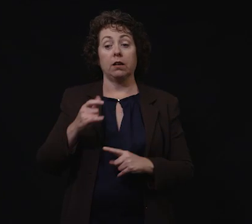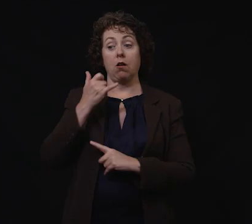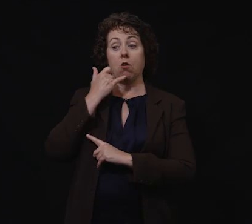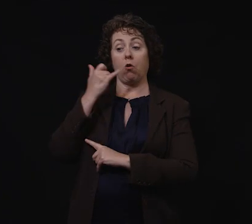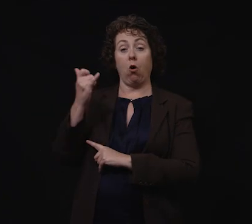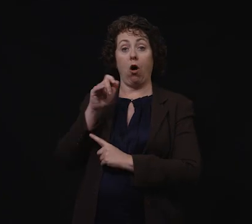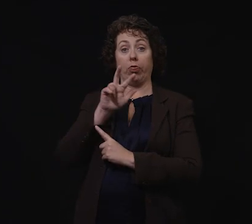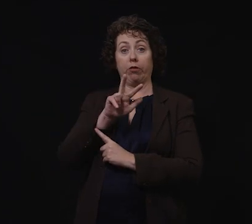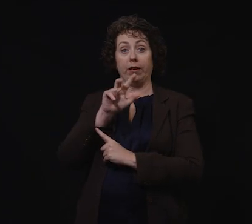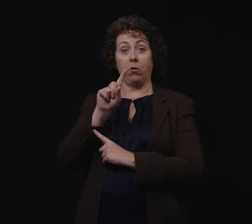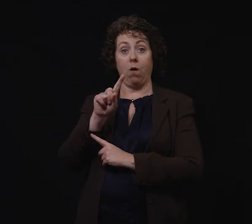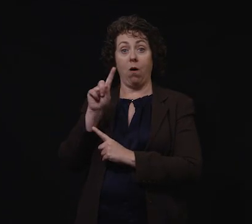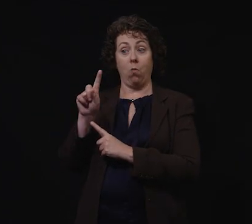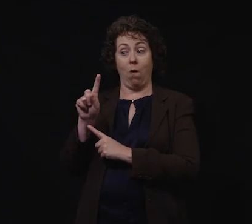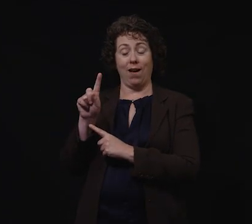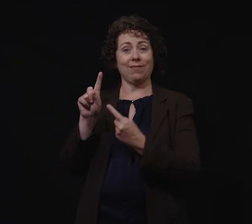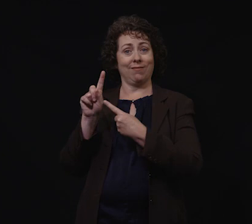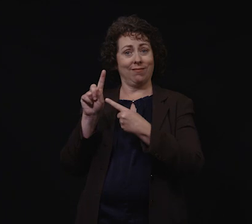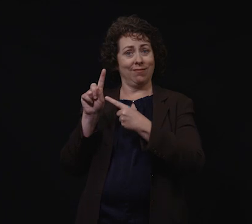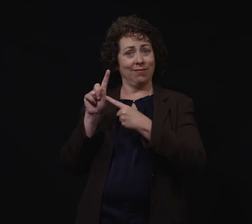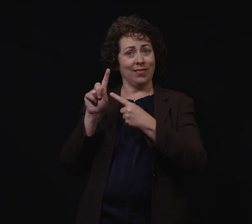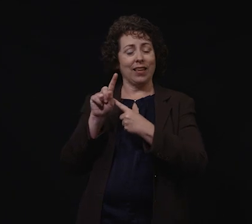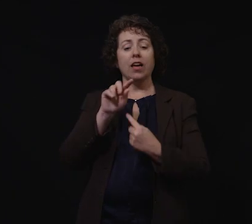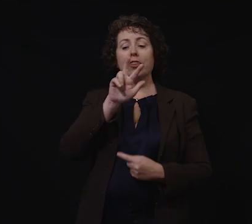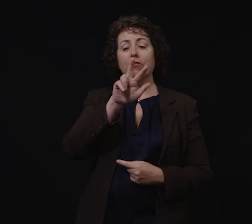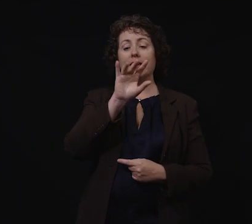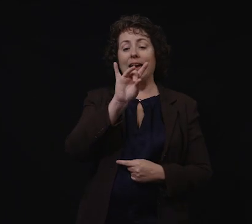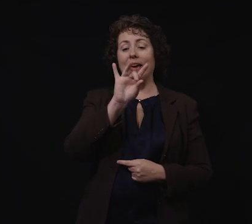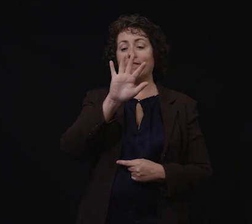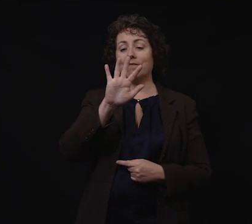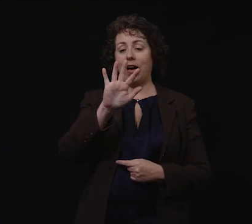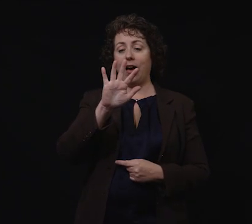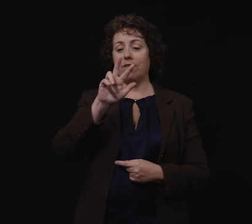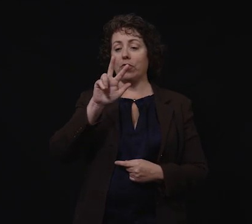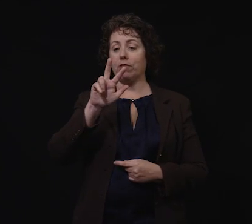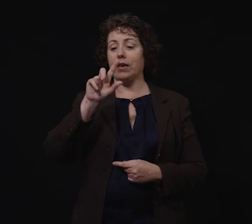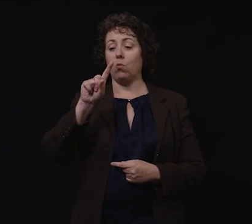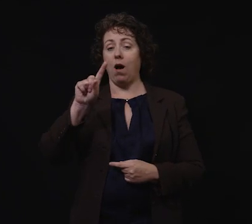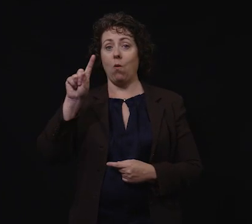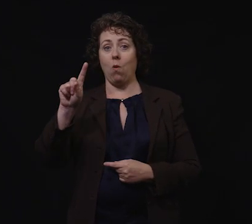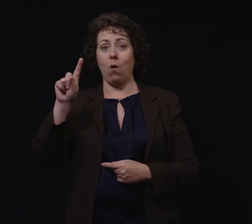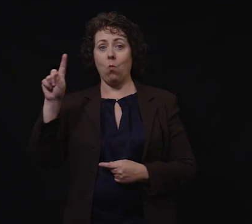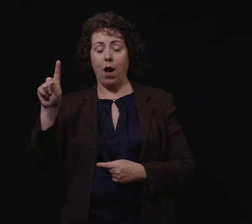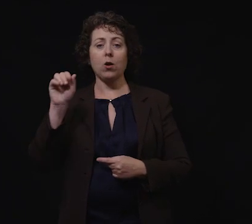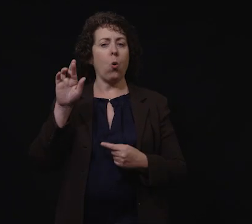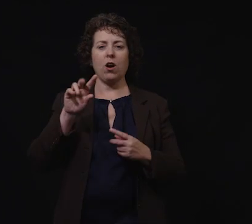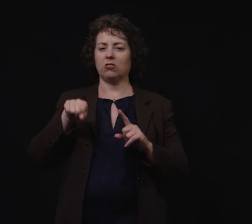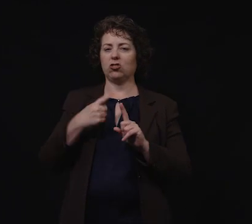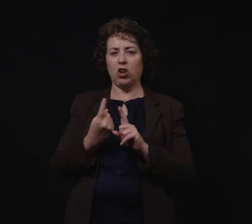24/7 to answer questions three eight five three one one one or three one one from your cell phone